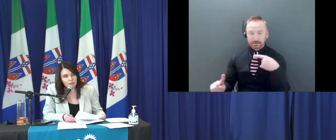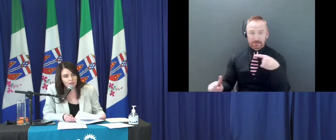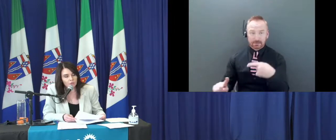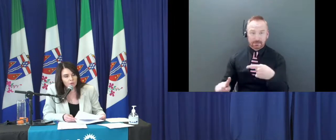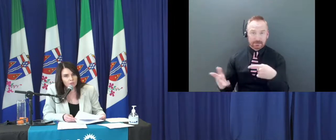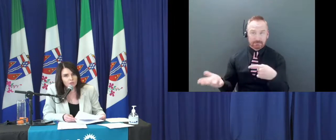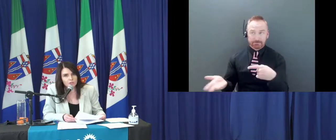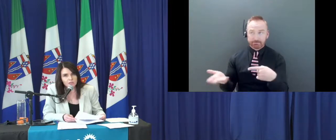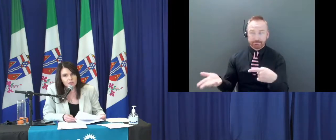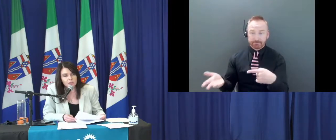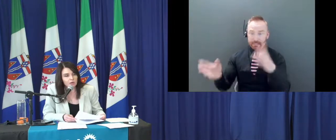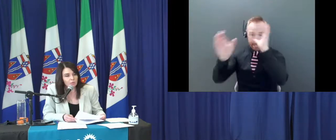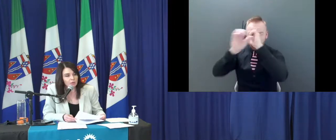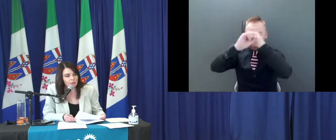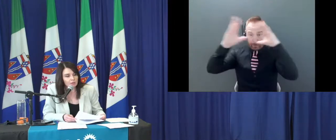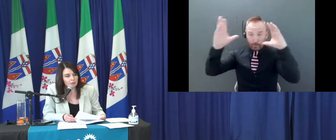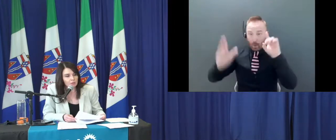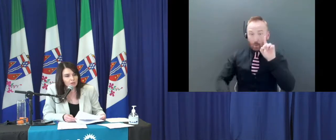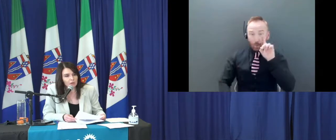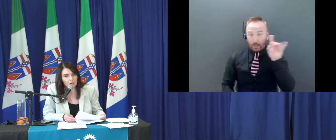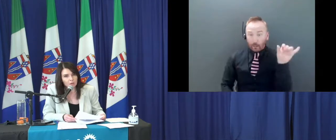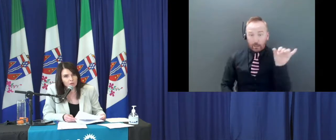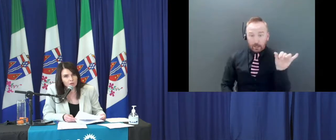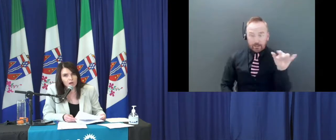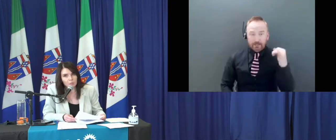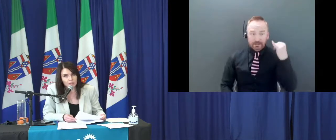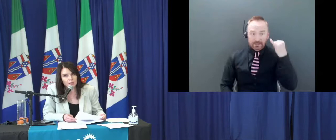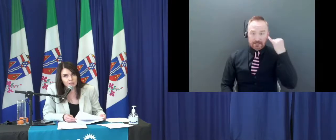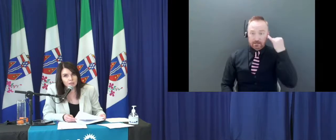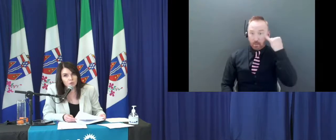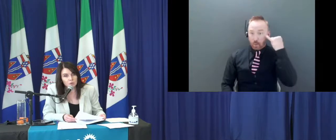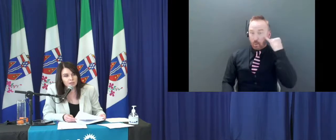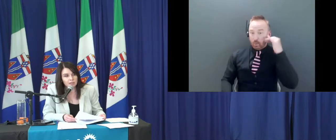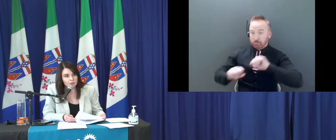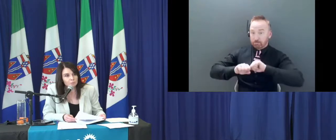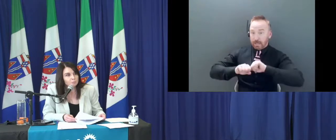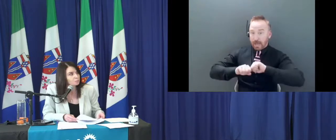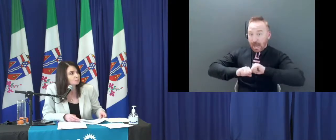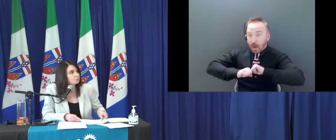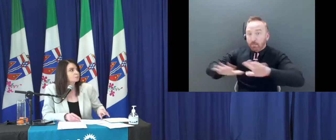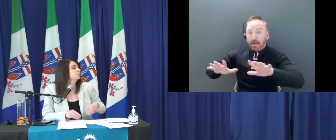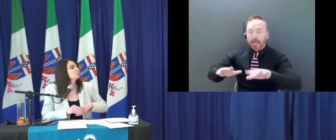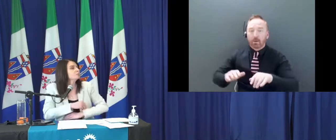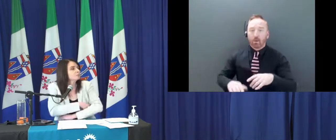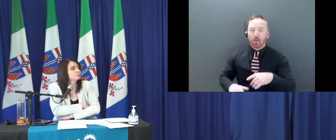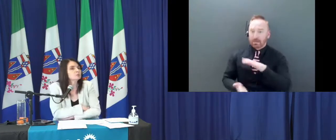Dr. Hanley to speak more about what that would look like if we were to see a larger outbreak in a school.